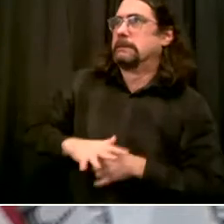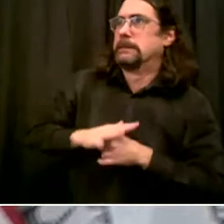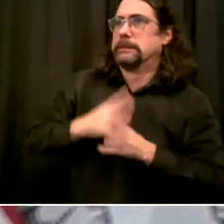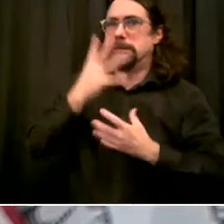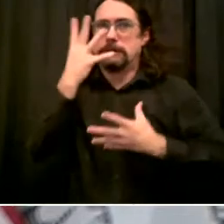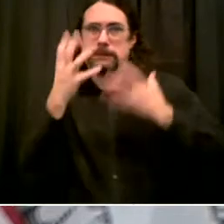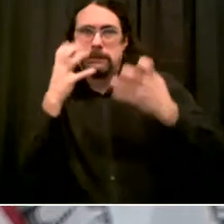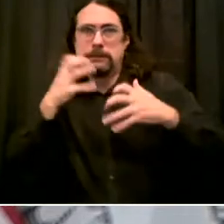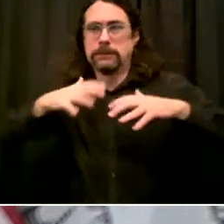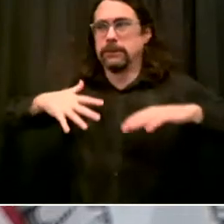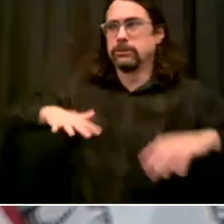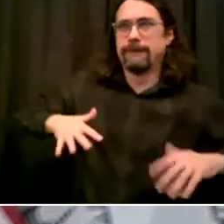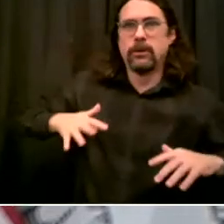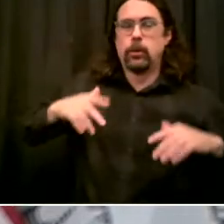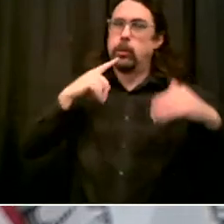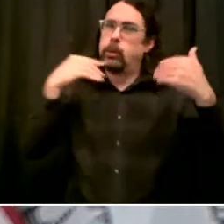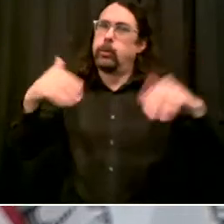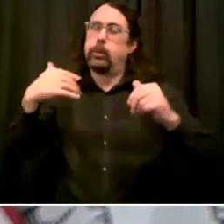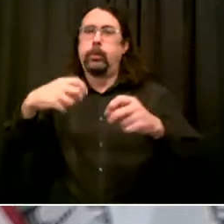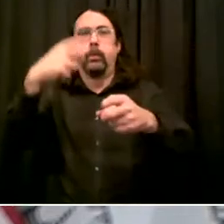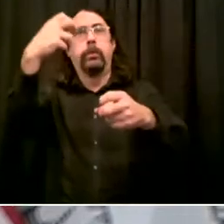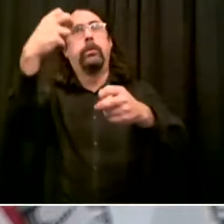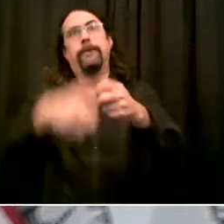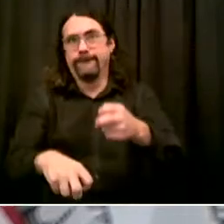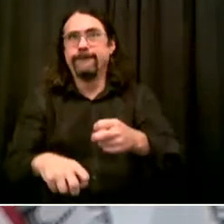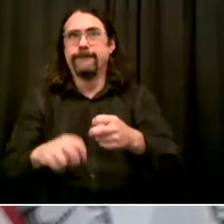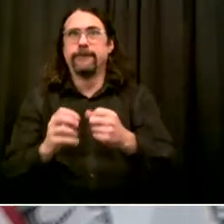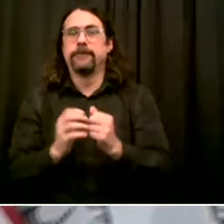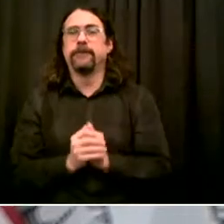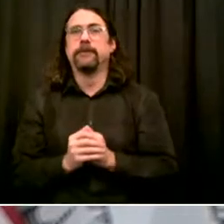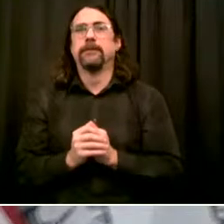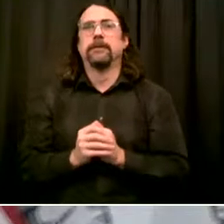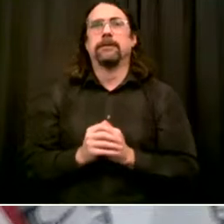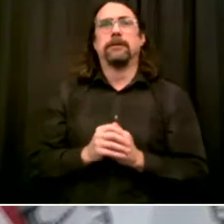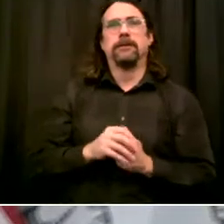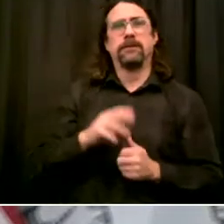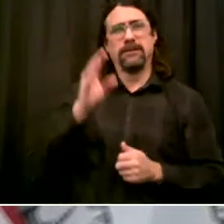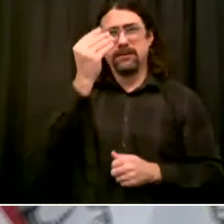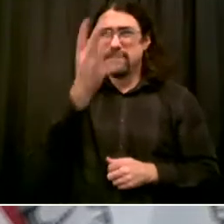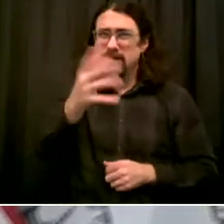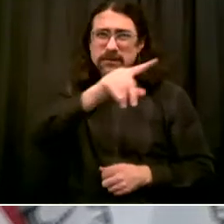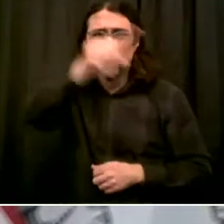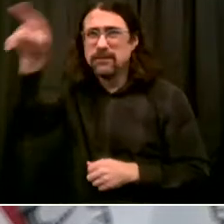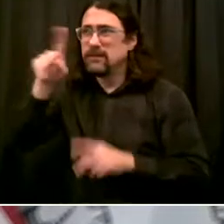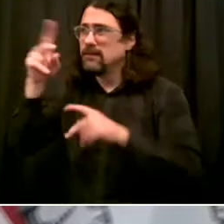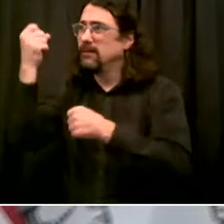TENSION AND EVEVRYEONE WANTS TO SEE WHAT'S GOING TO HAPPEN WITH THE VOTE COUNT AND TO MAKE SURE IT IS FREE AND FAIIR GOING FORWARD. THE VAST MAJORITY OF PEOPLE WW O